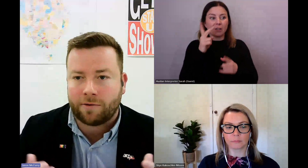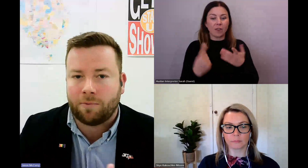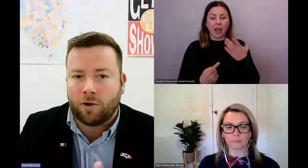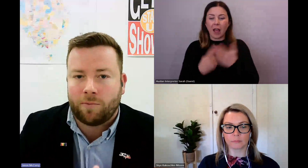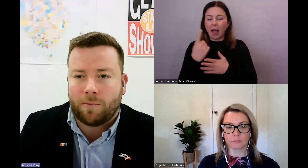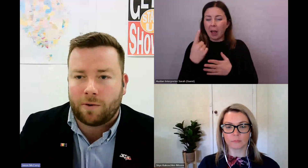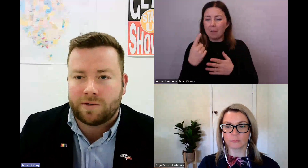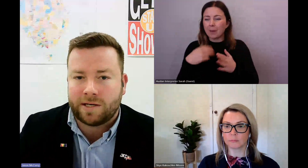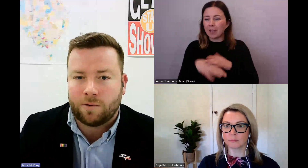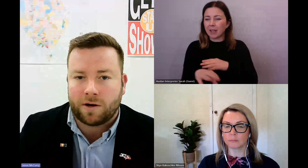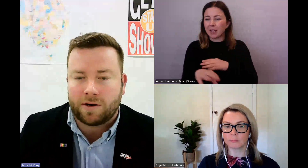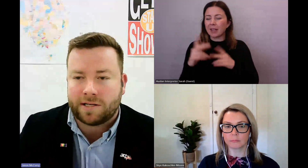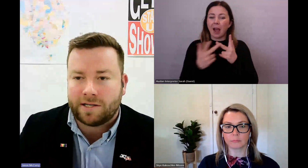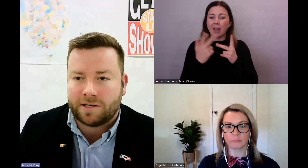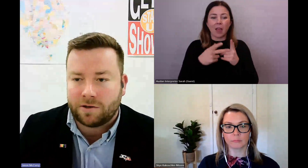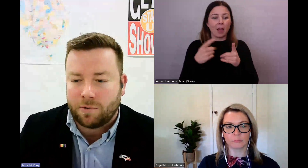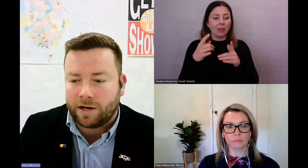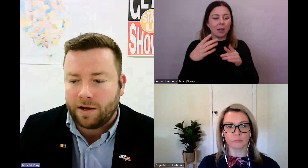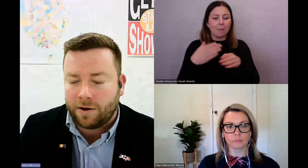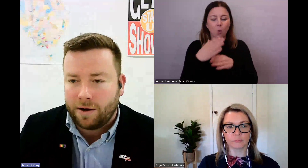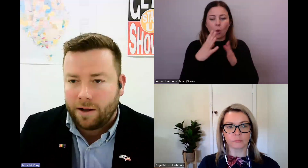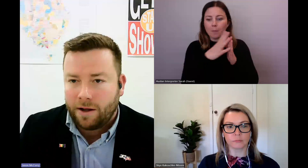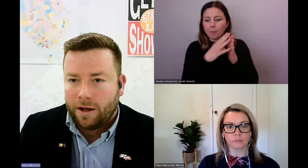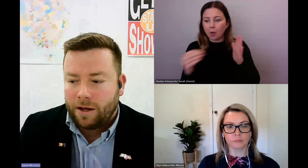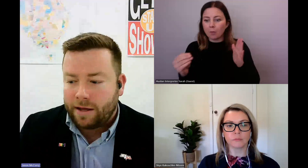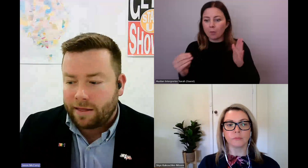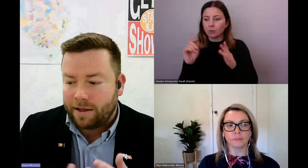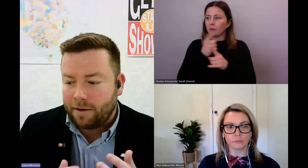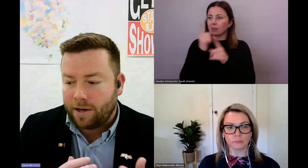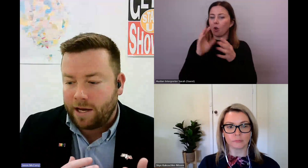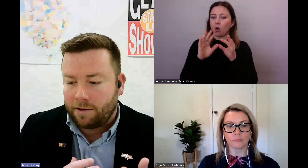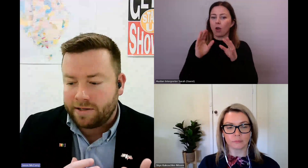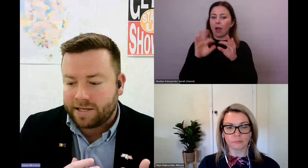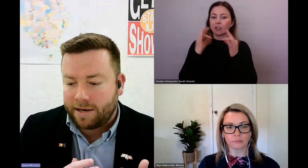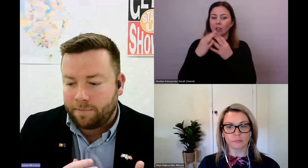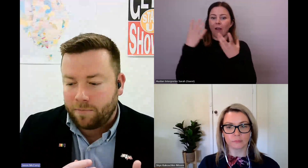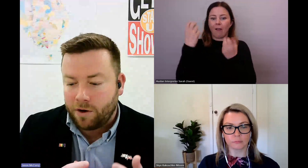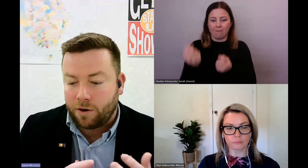other employment models that organisations are working on. The other thing we hear is not